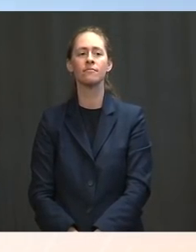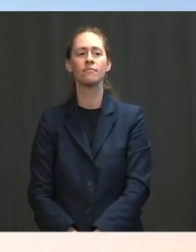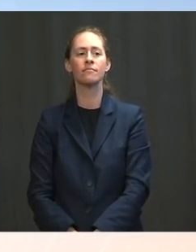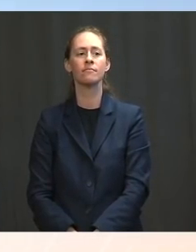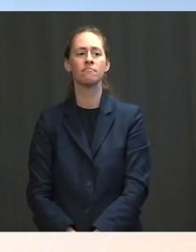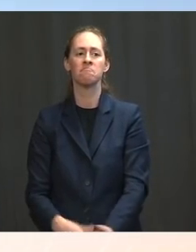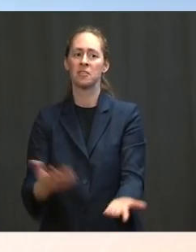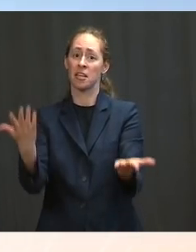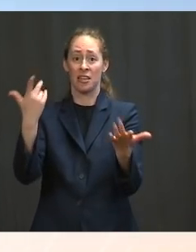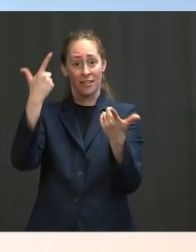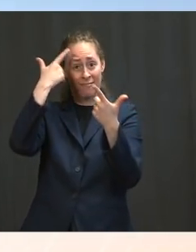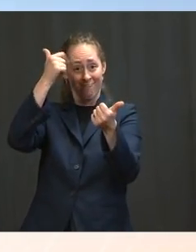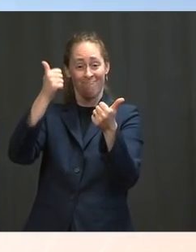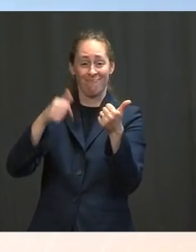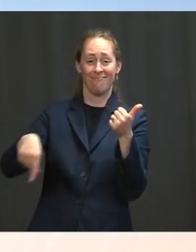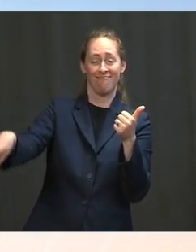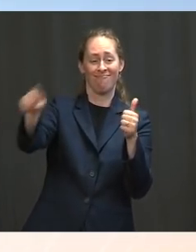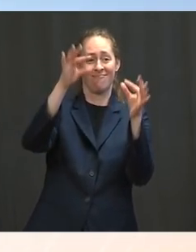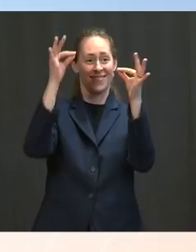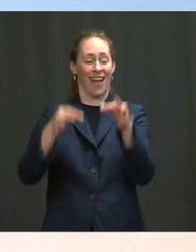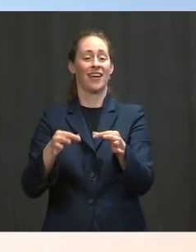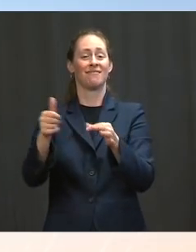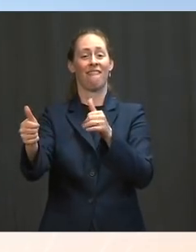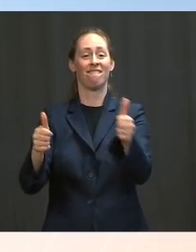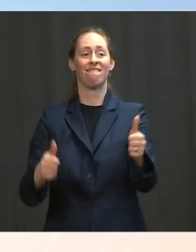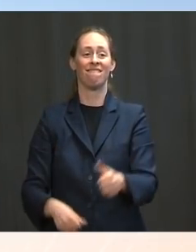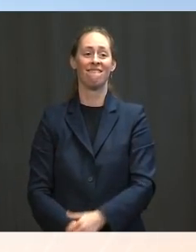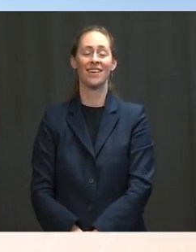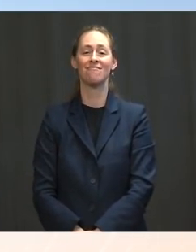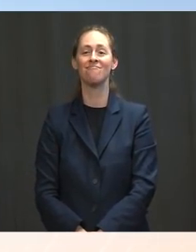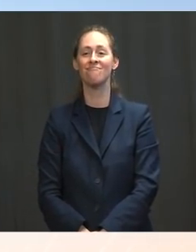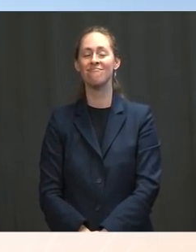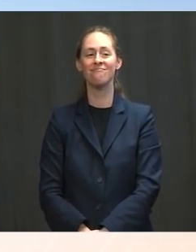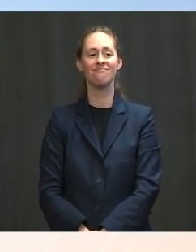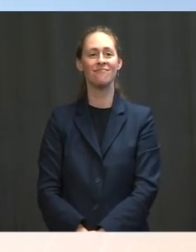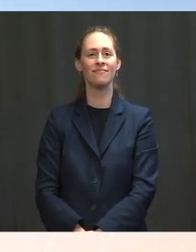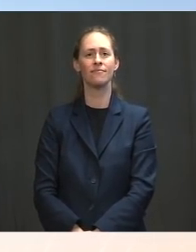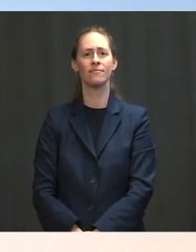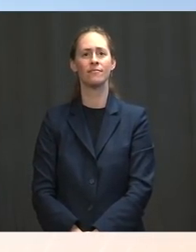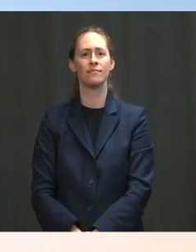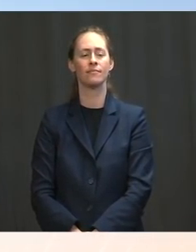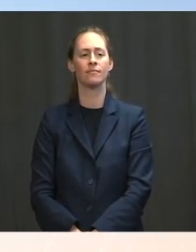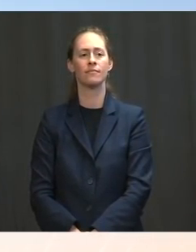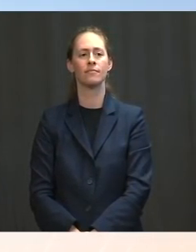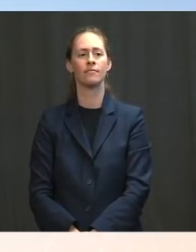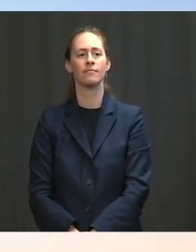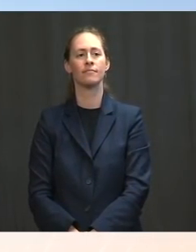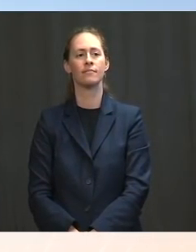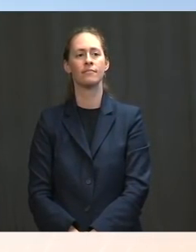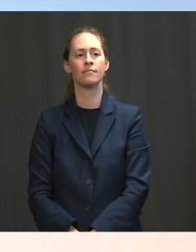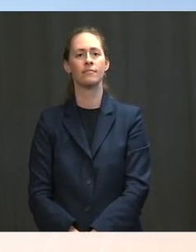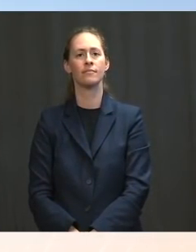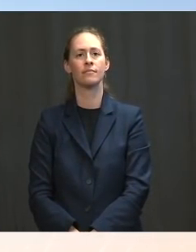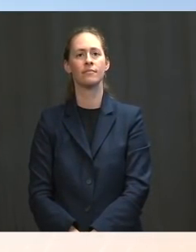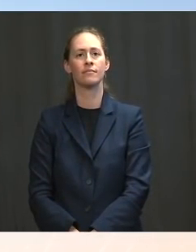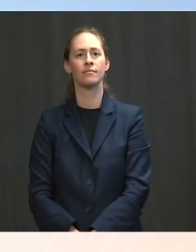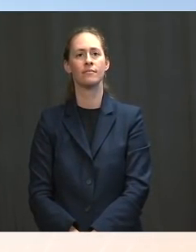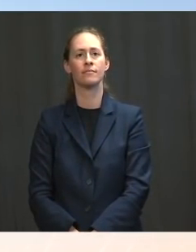to make these decisions. Go ahead. The Press: Thanks, Jen. A question on Nikole Hannah-Jones, who passed up a position at UNC